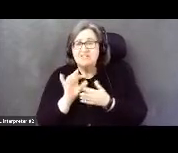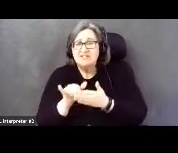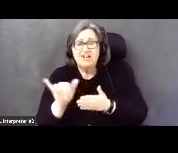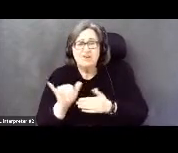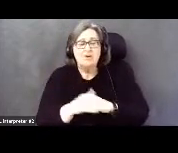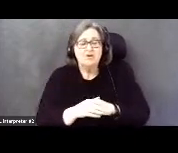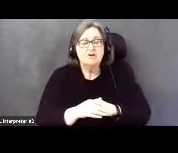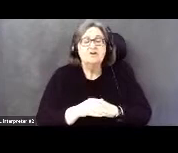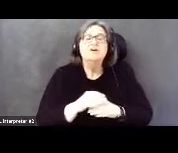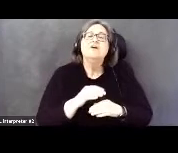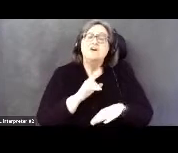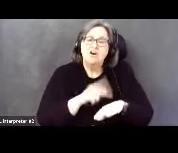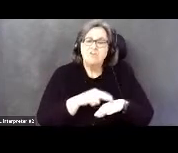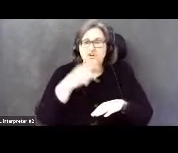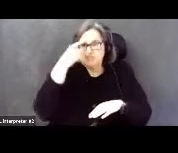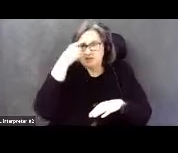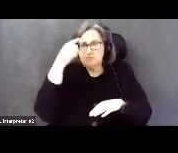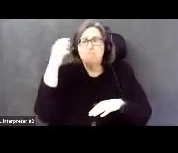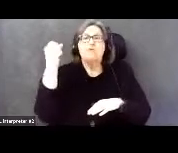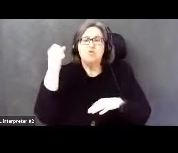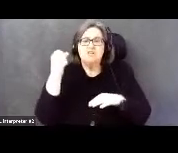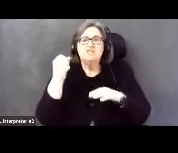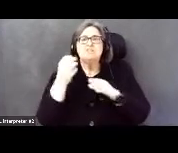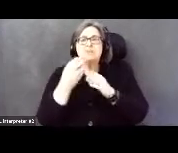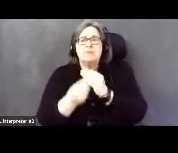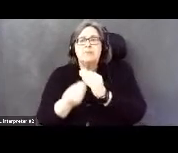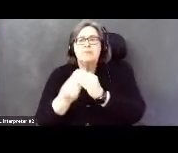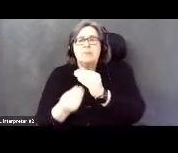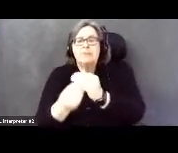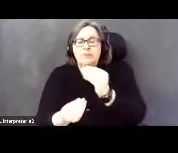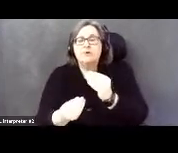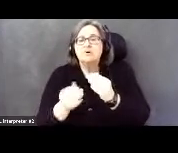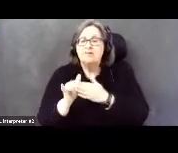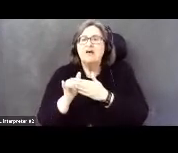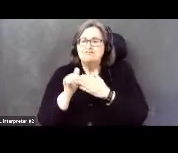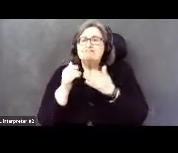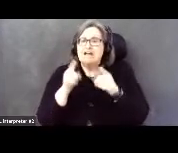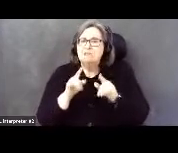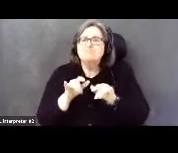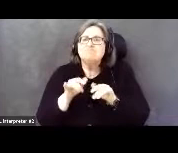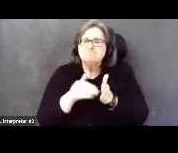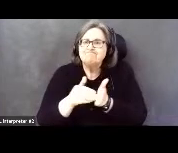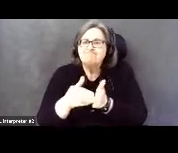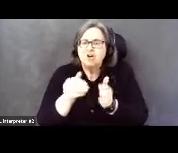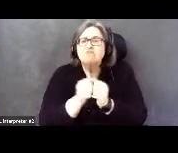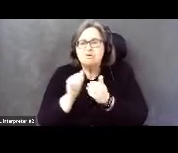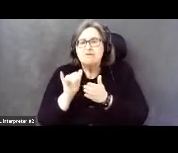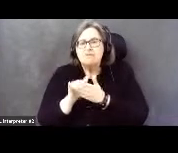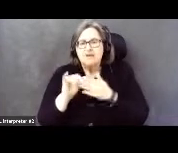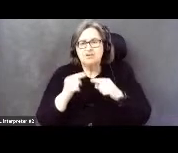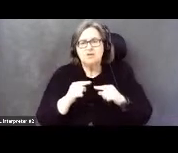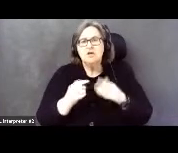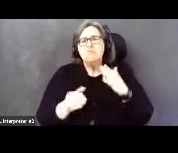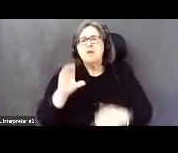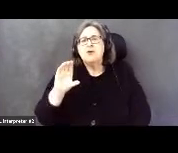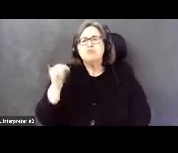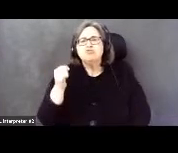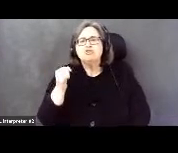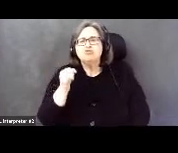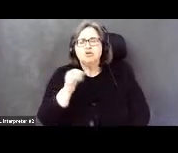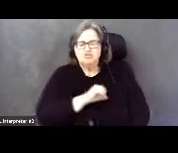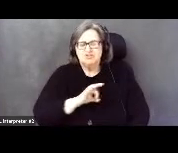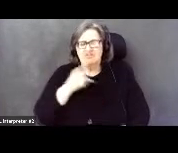course memory deficits are ubiquitous. They think they don't care, when, in fact, the